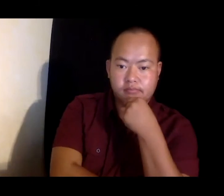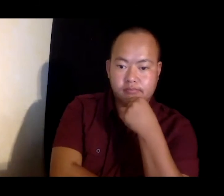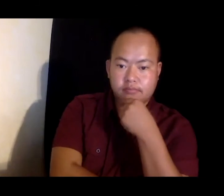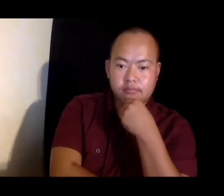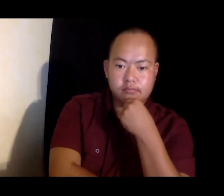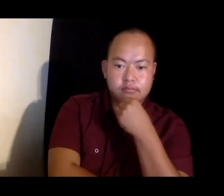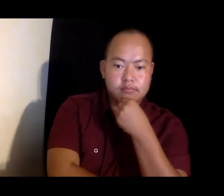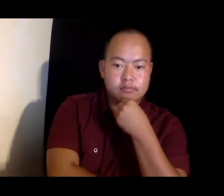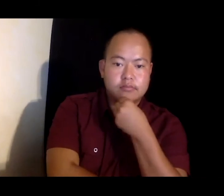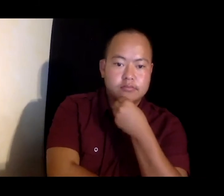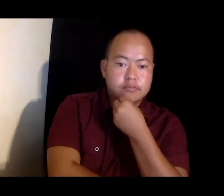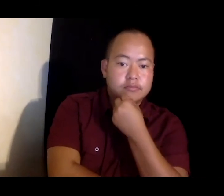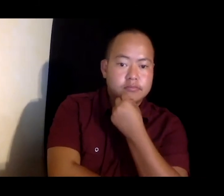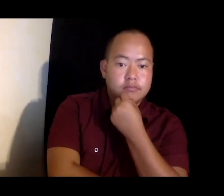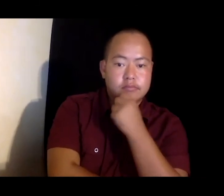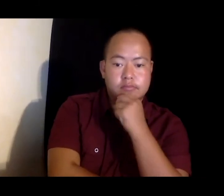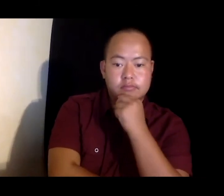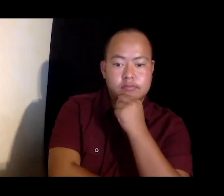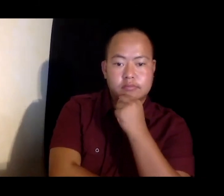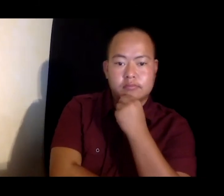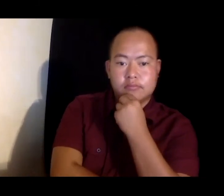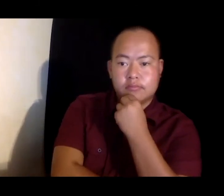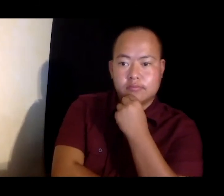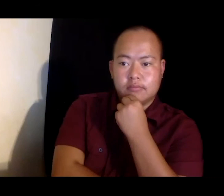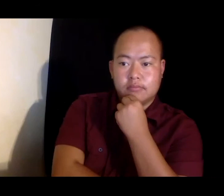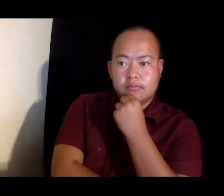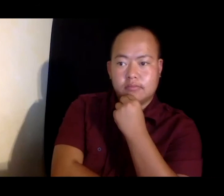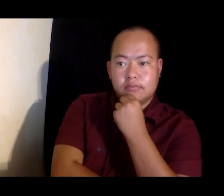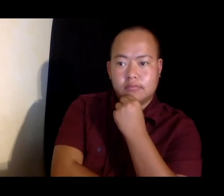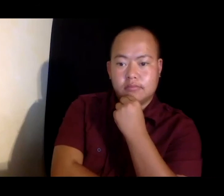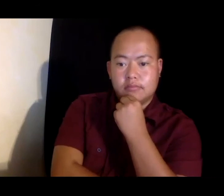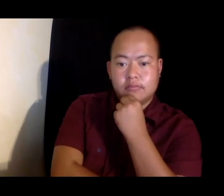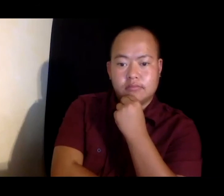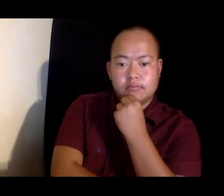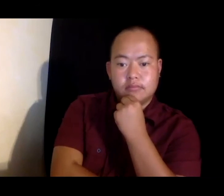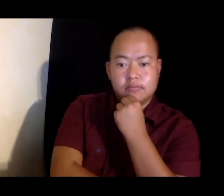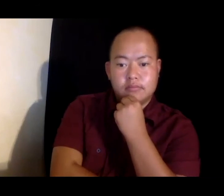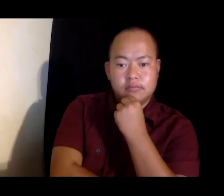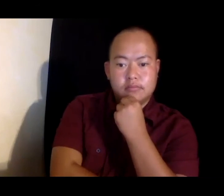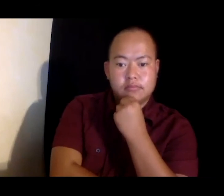that they weren't guilty, that they were innocent and they really convinced me.